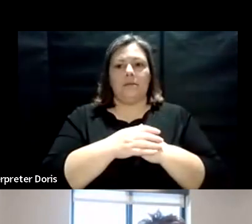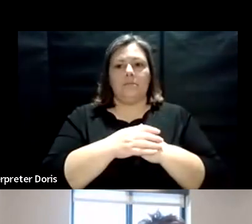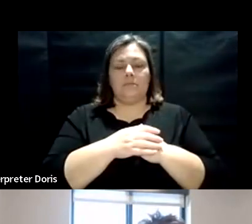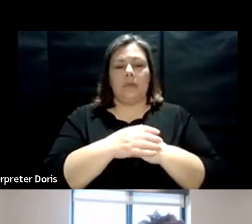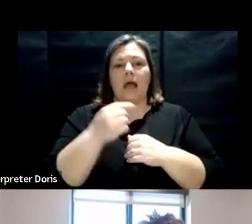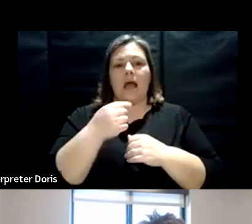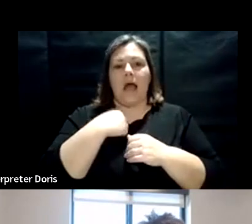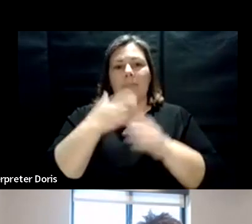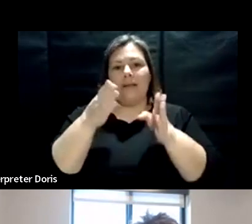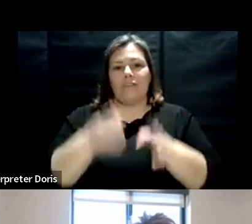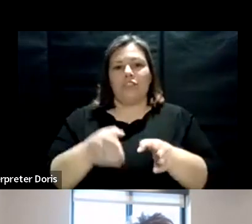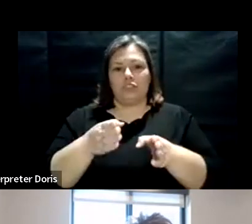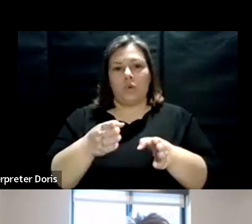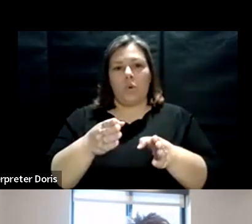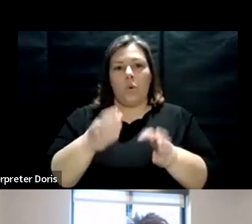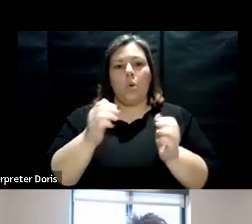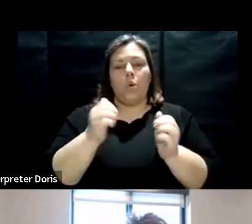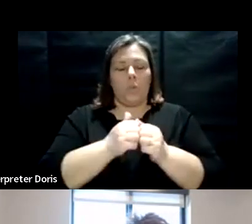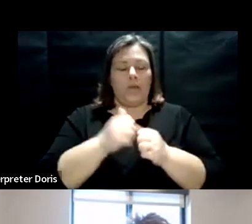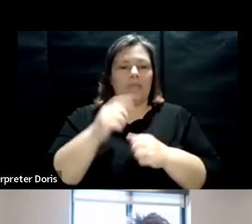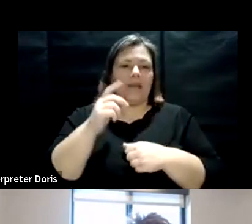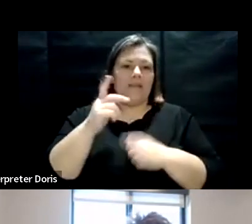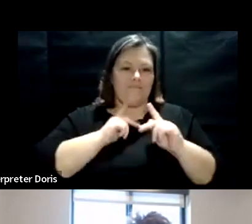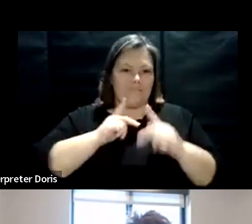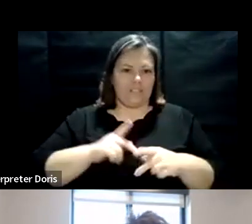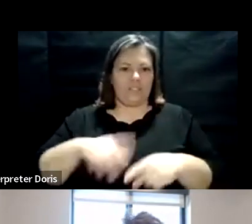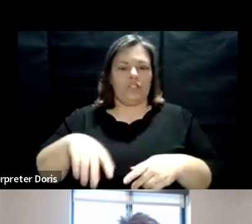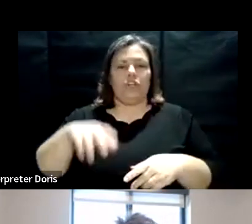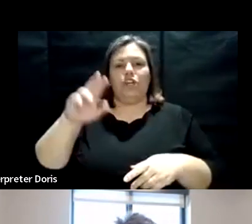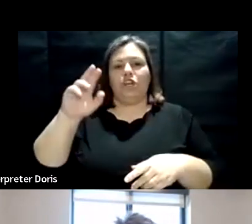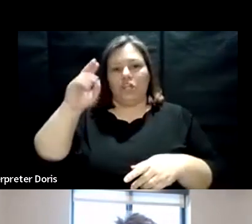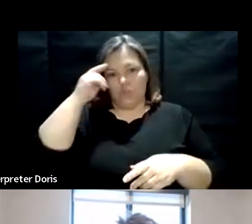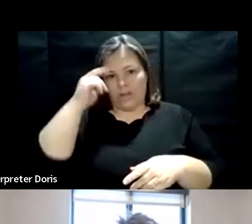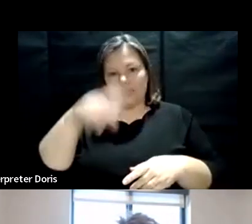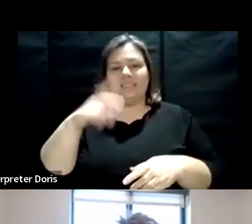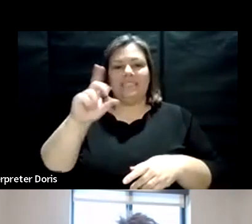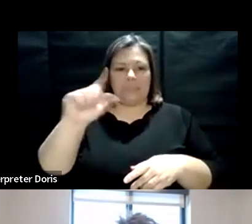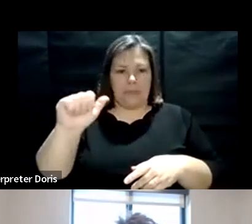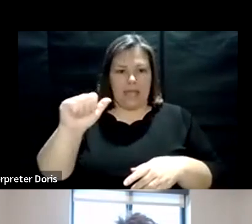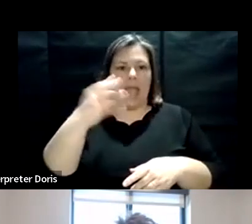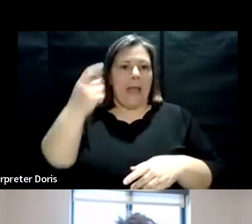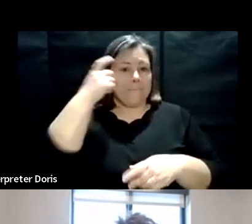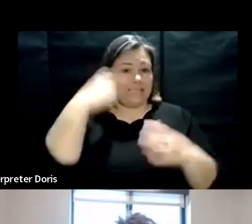I'm here on behalf of NASILC in a contractor role capacity for today.